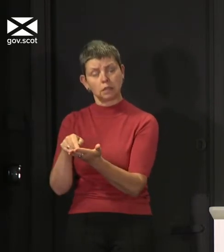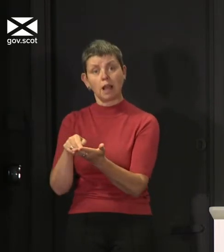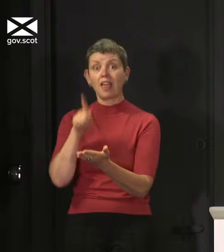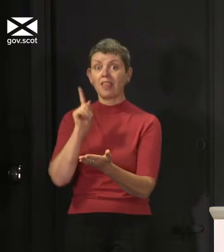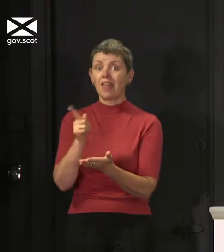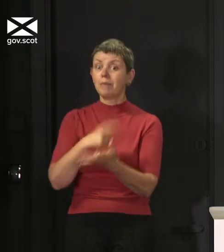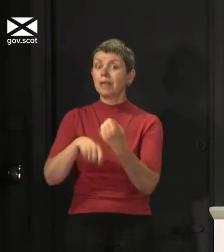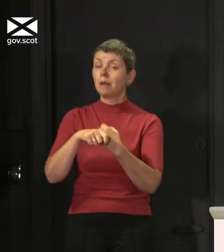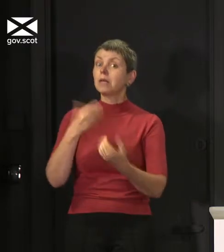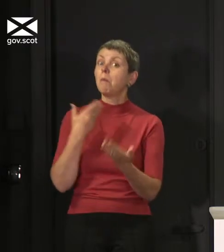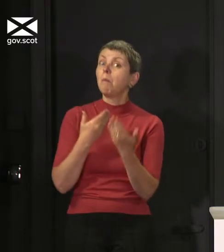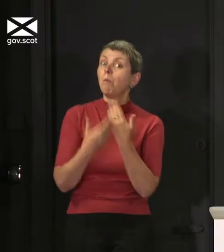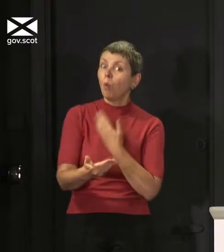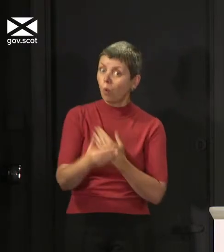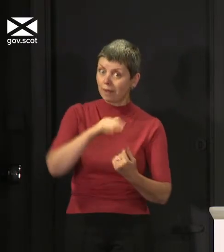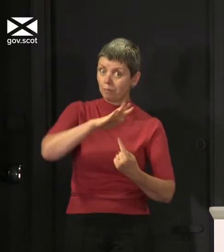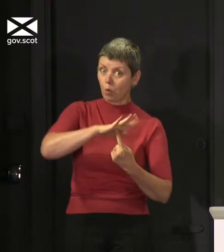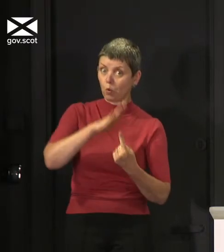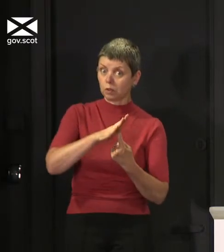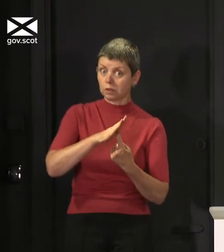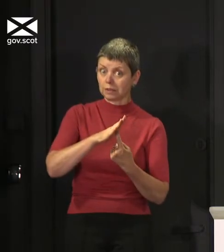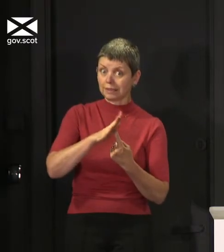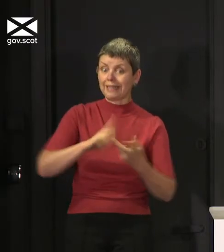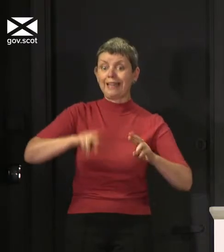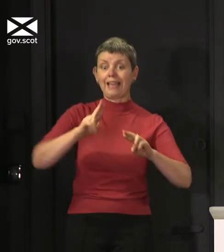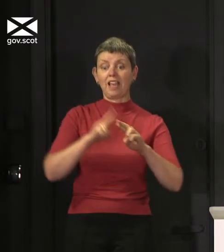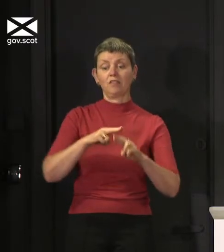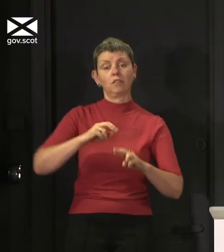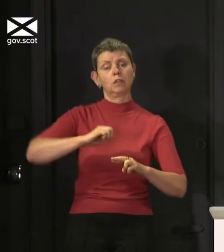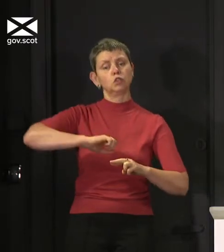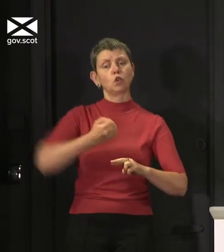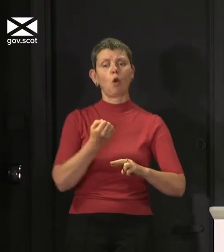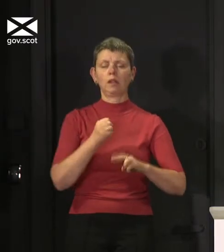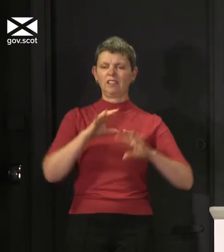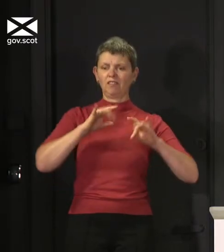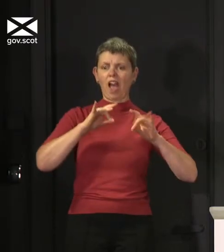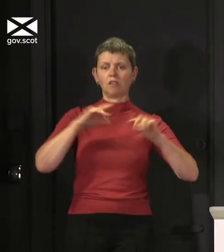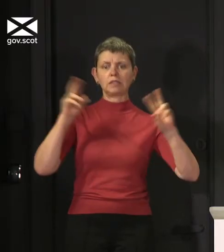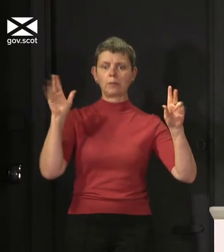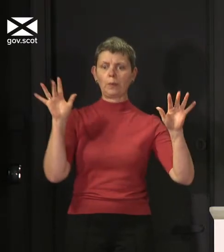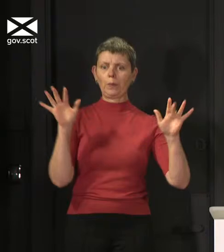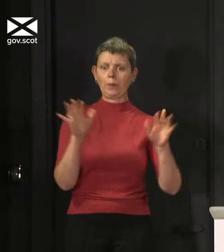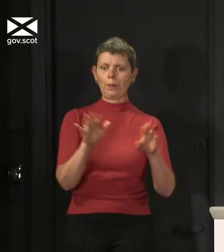as levels of the virus here in Scotland, reduce. And that's because when there are low levels